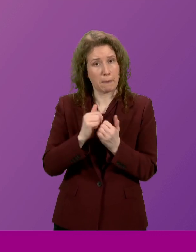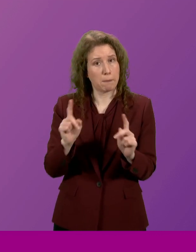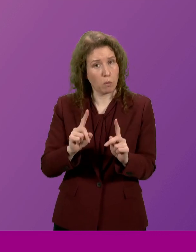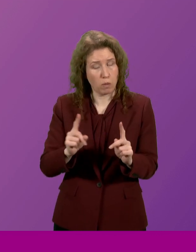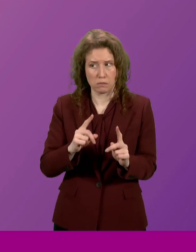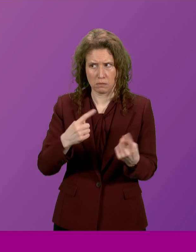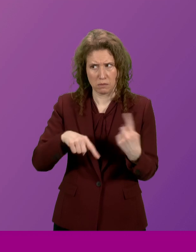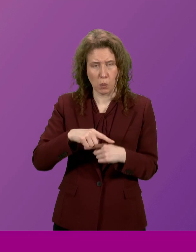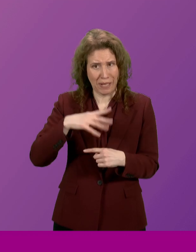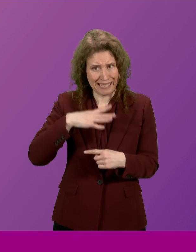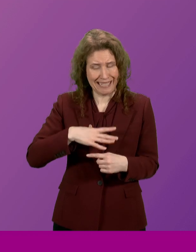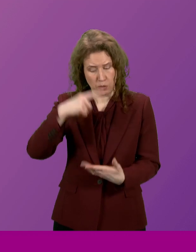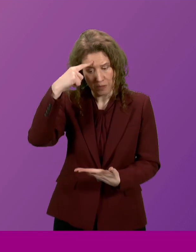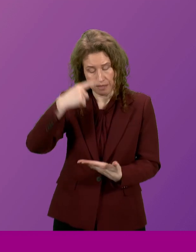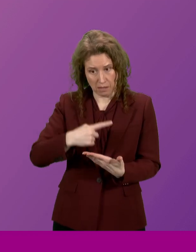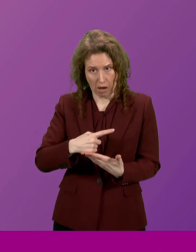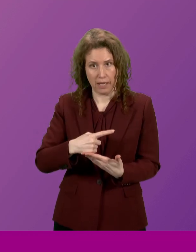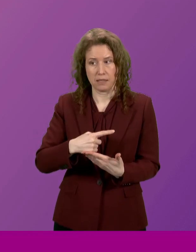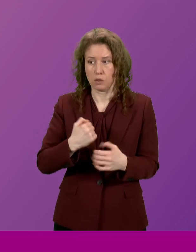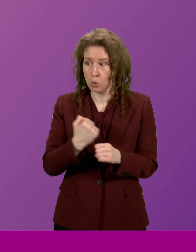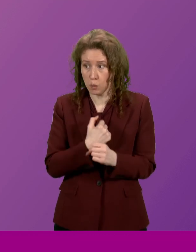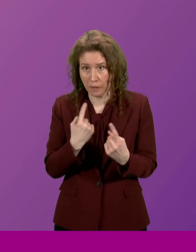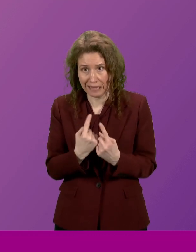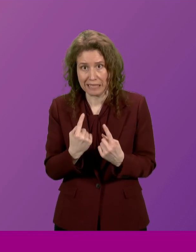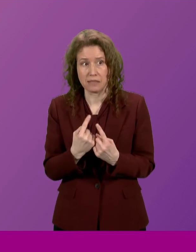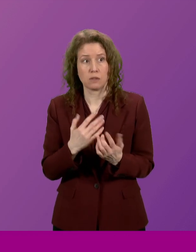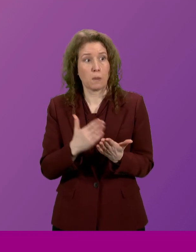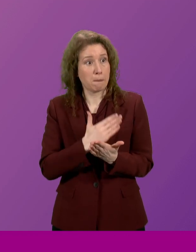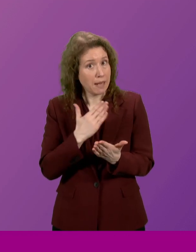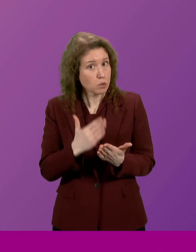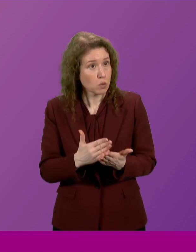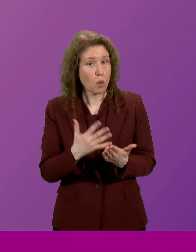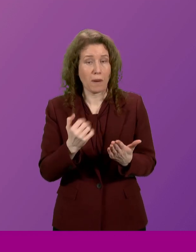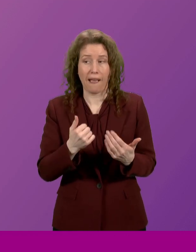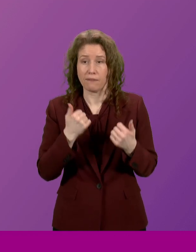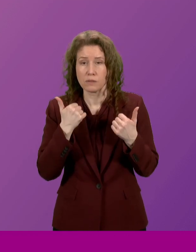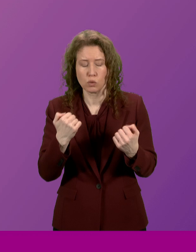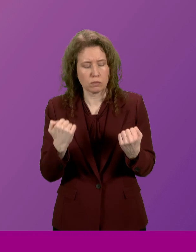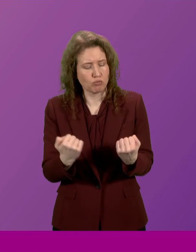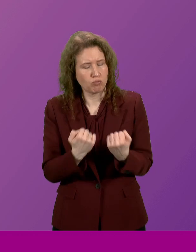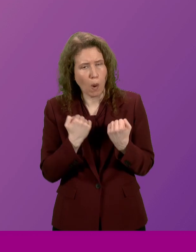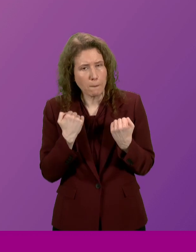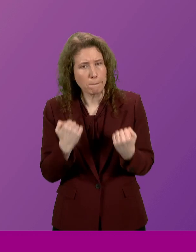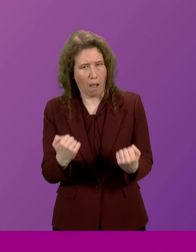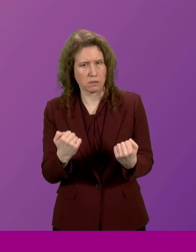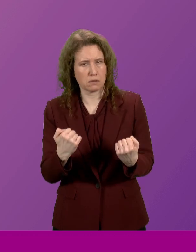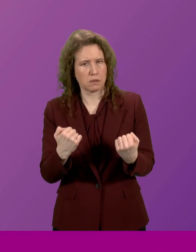need to take decisions that will ensure that we have sufficiently strong and robust power